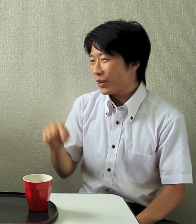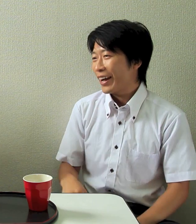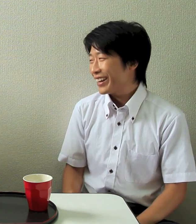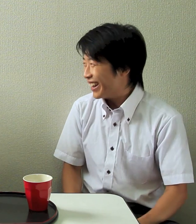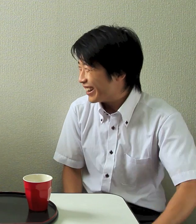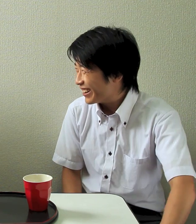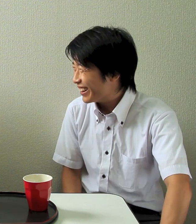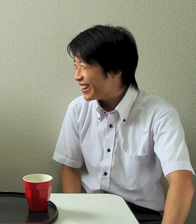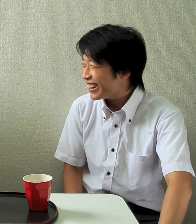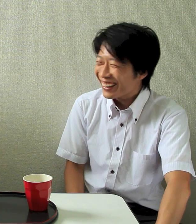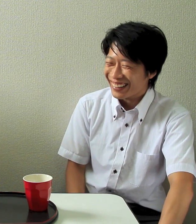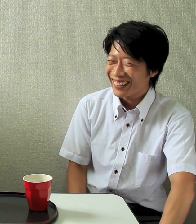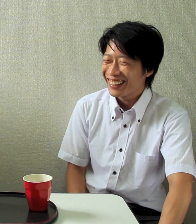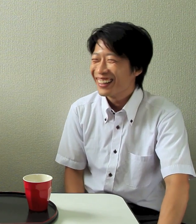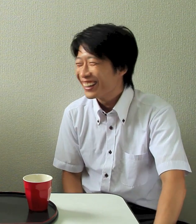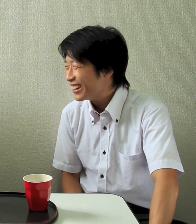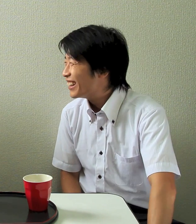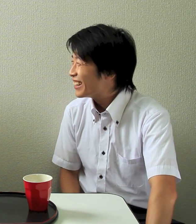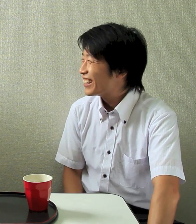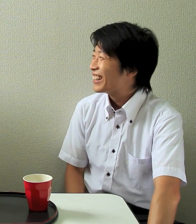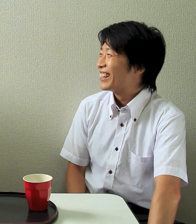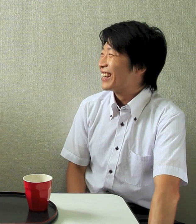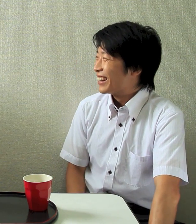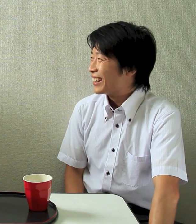I would say, "SORRY, GO AHEAD!"